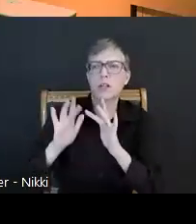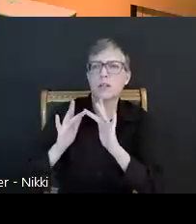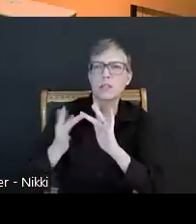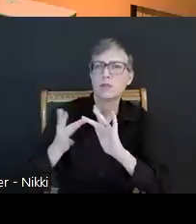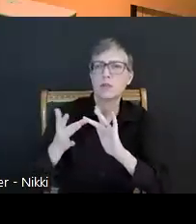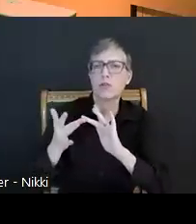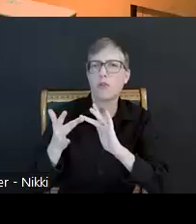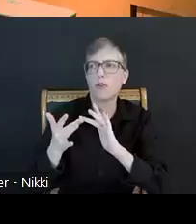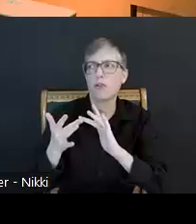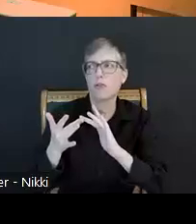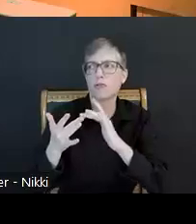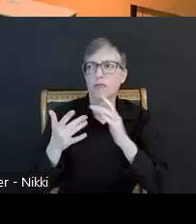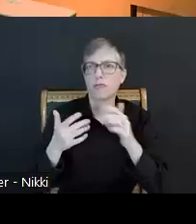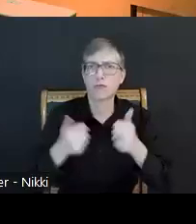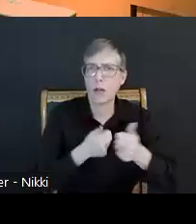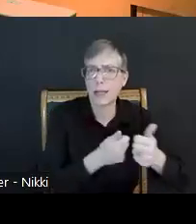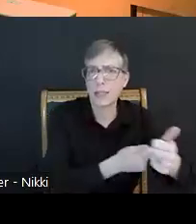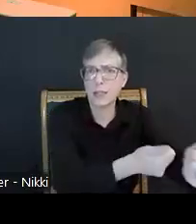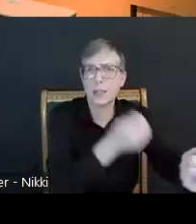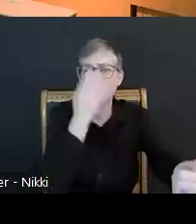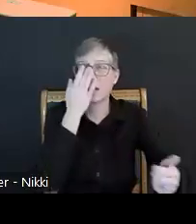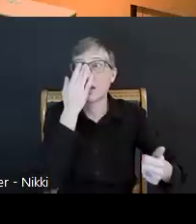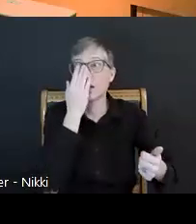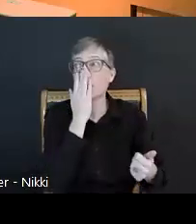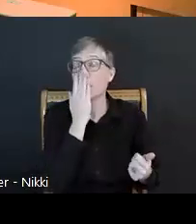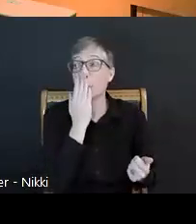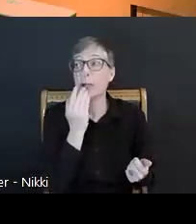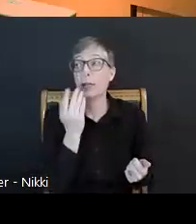conversations about how to address that those with patients or who we can like link them to